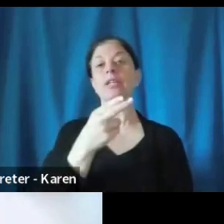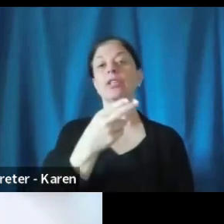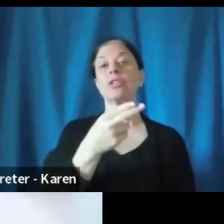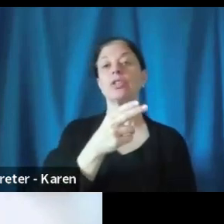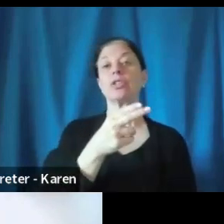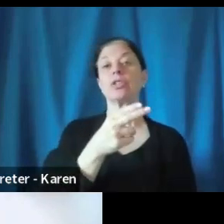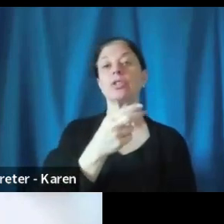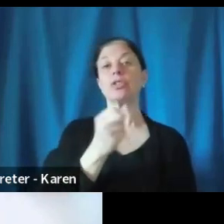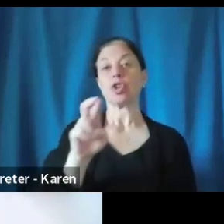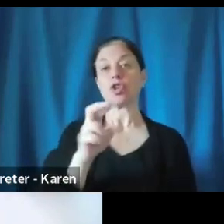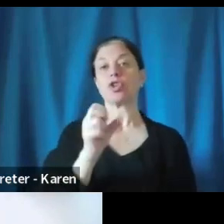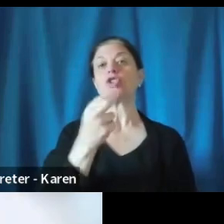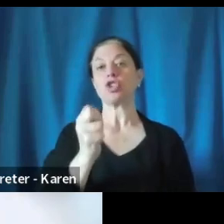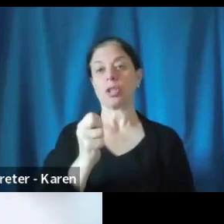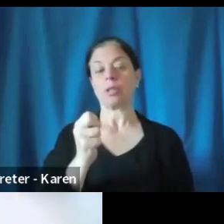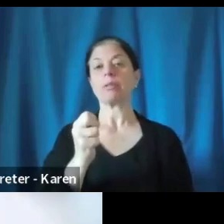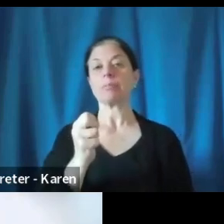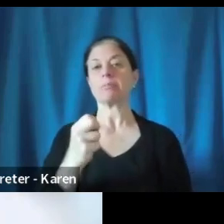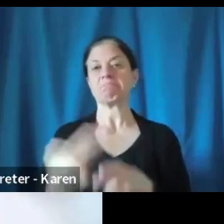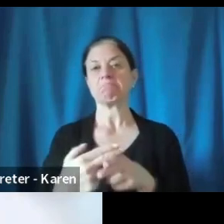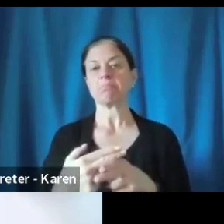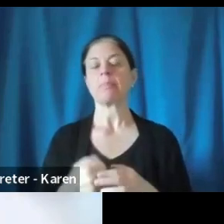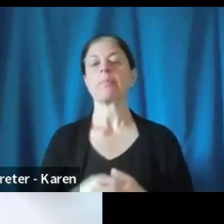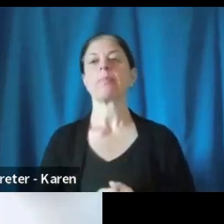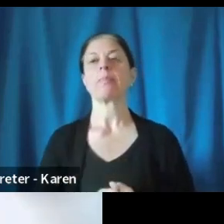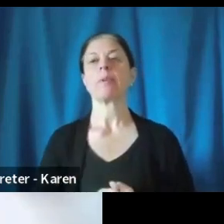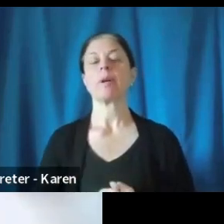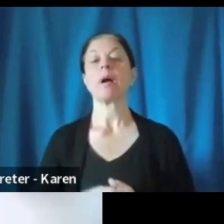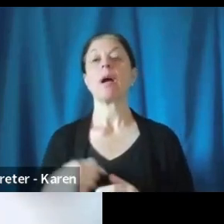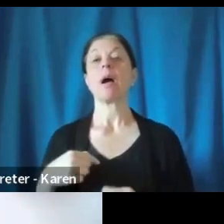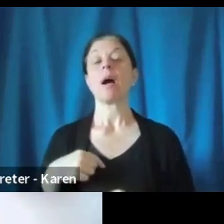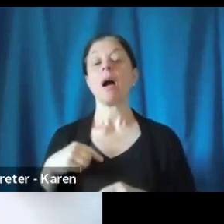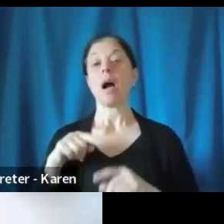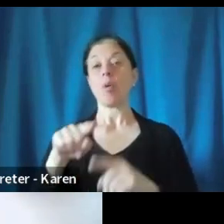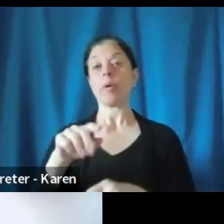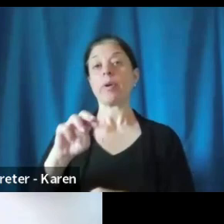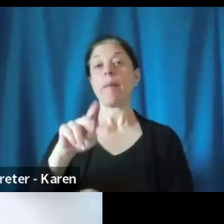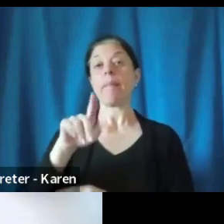Katie Quirin Manwiller, I'm coming from